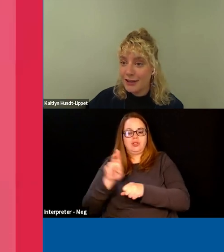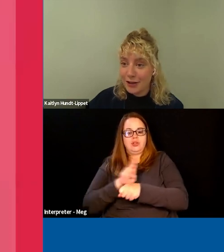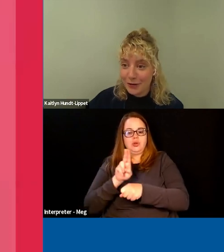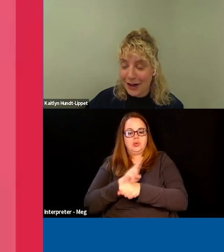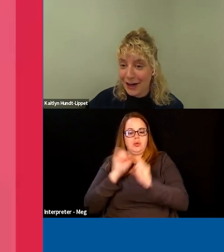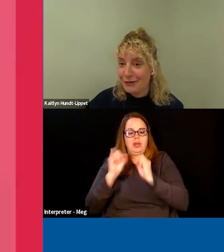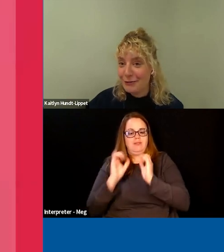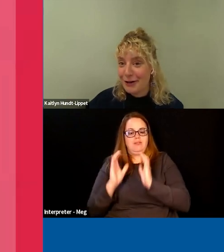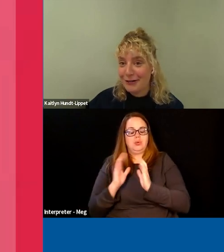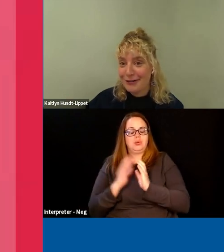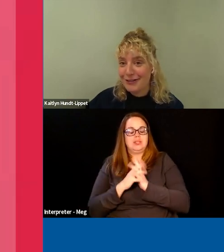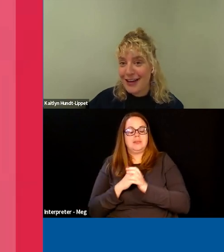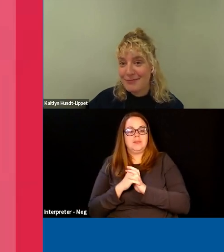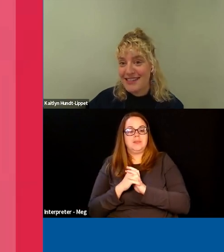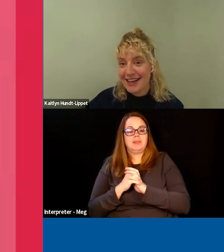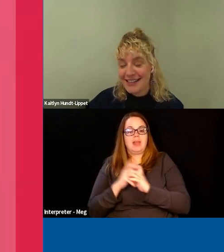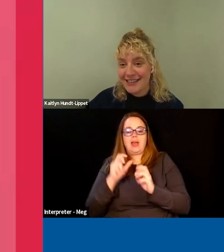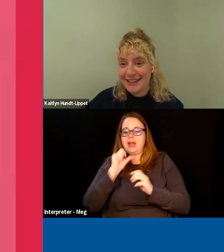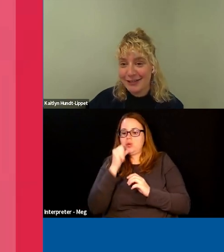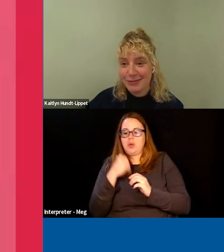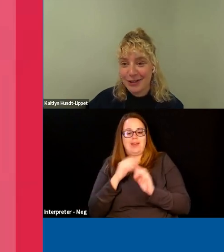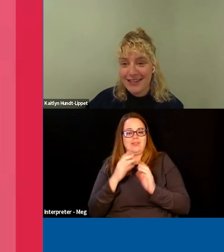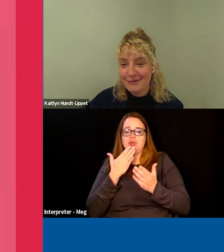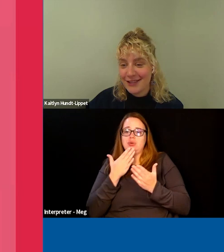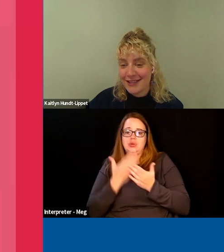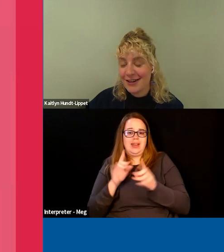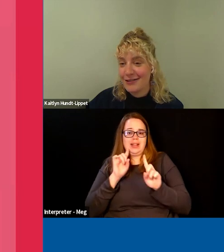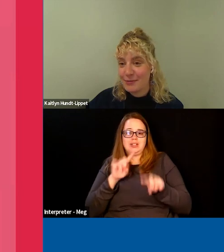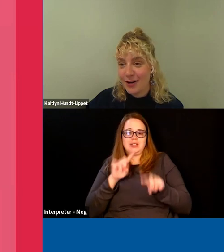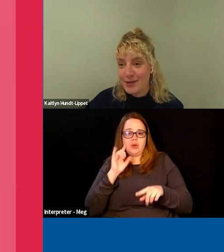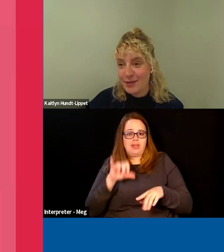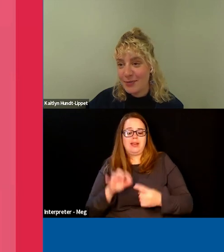I don't have a workaround for that besides in-person, which isn't always possible,